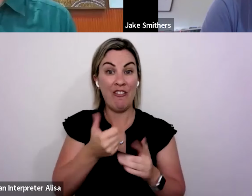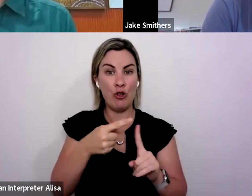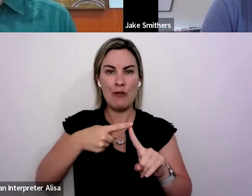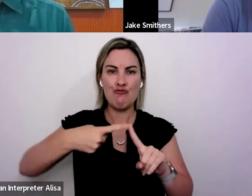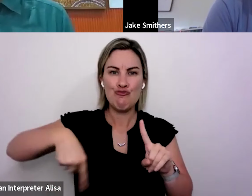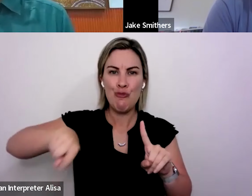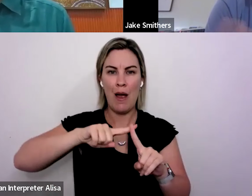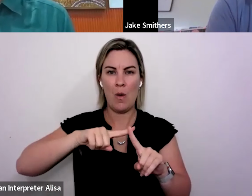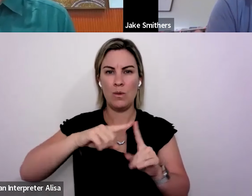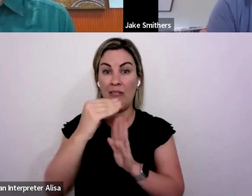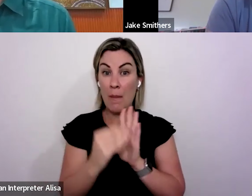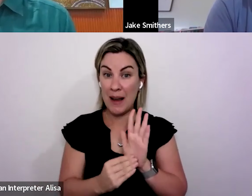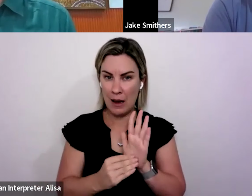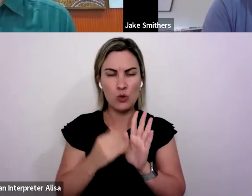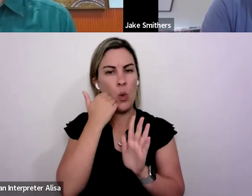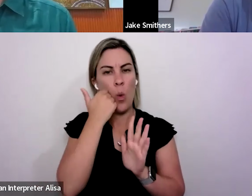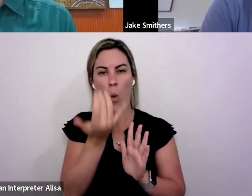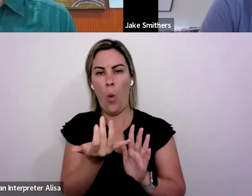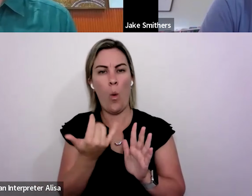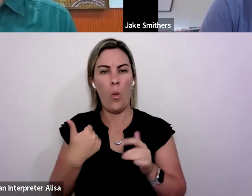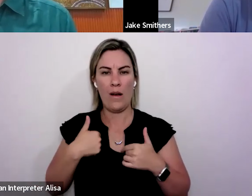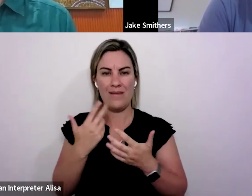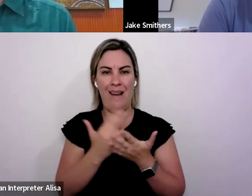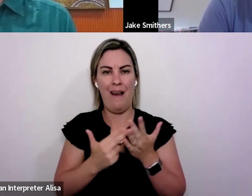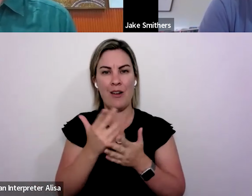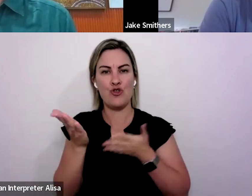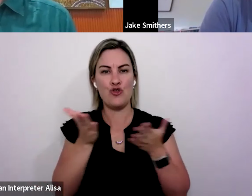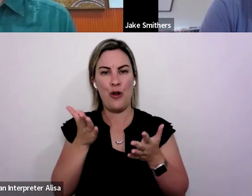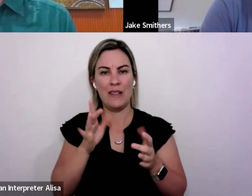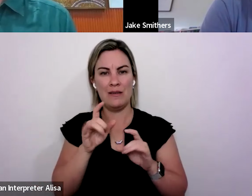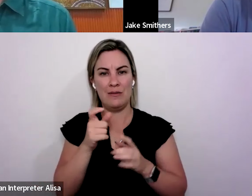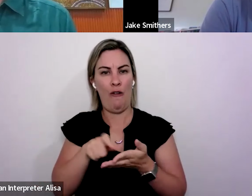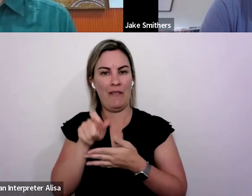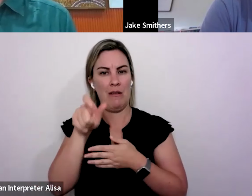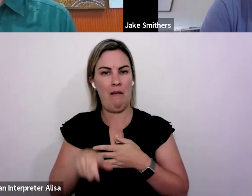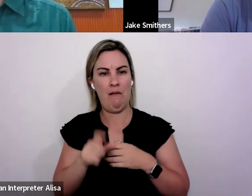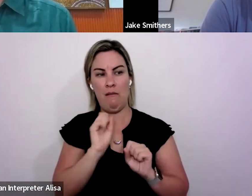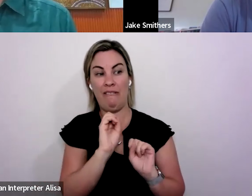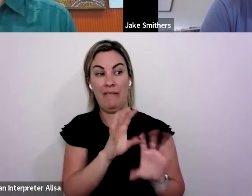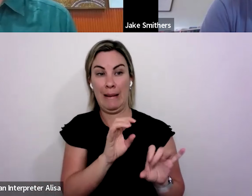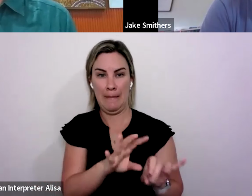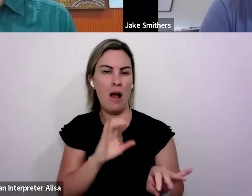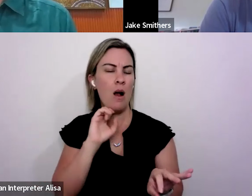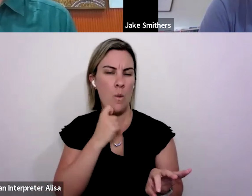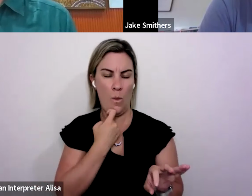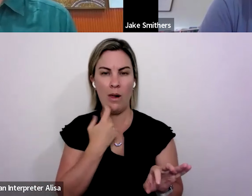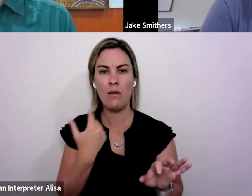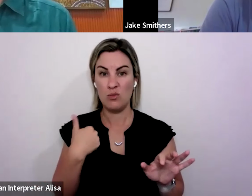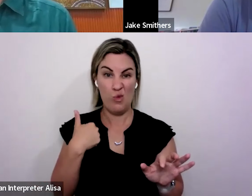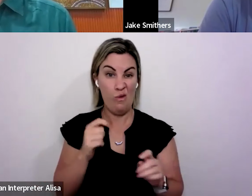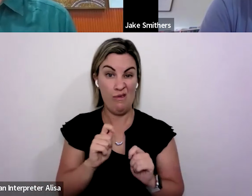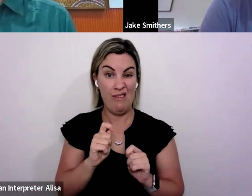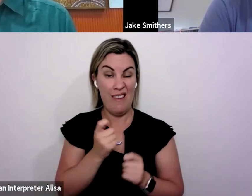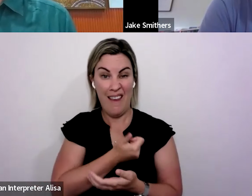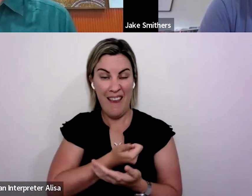And across all art forms, ensuring that the First Nations Protocols are adhered to is probably the first point.